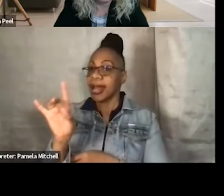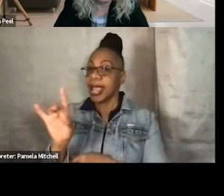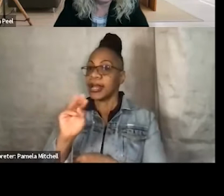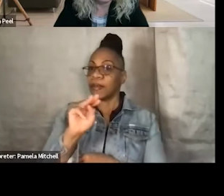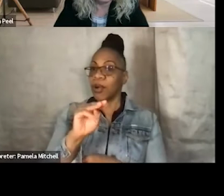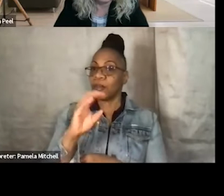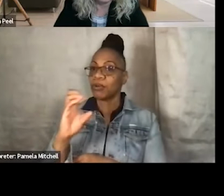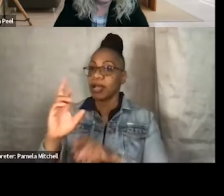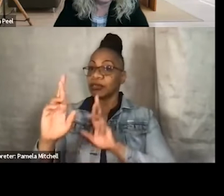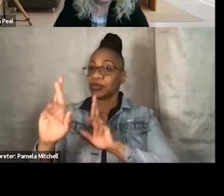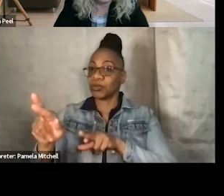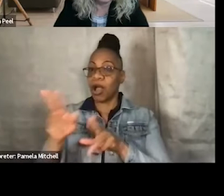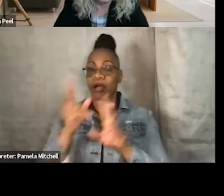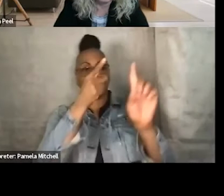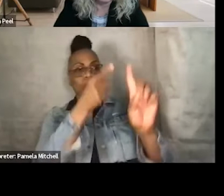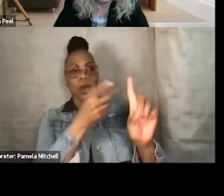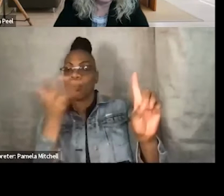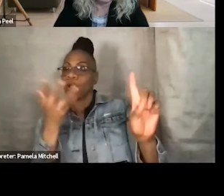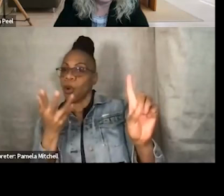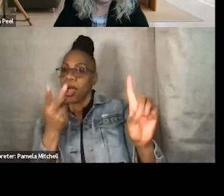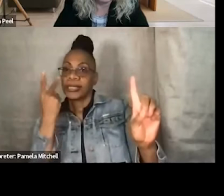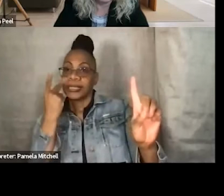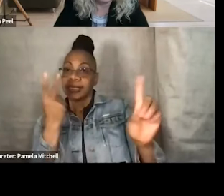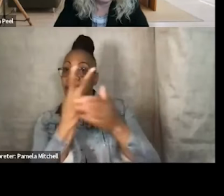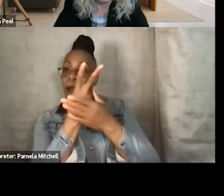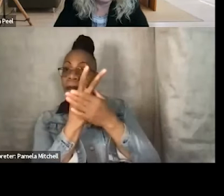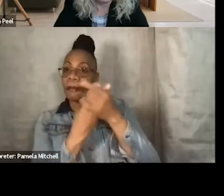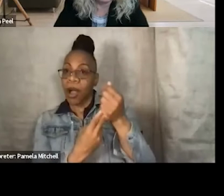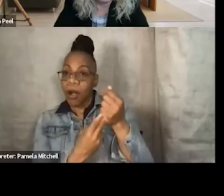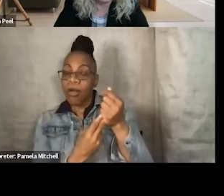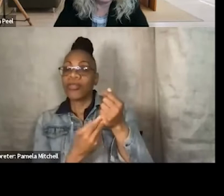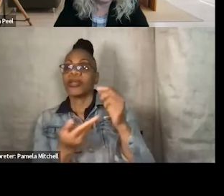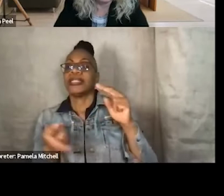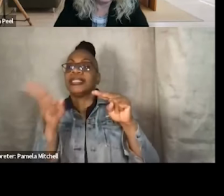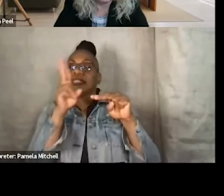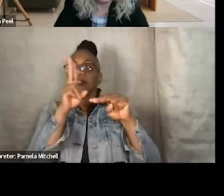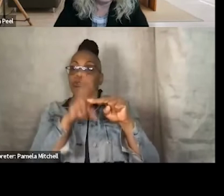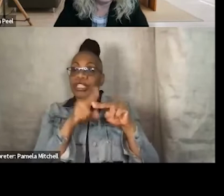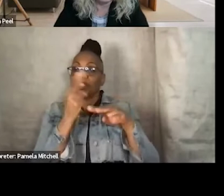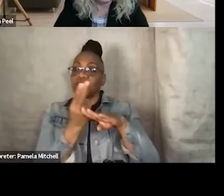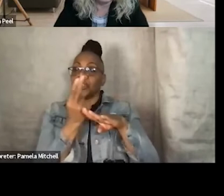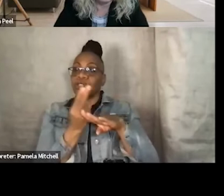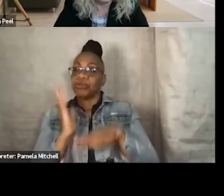all with the goal of seeing both, seeing an increased utilization of both in our community.